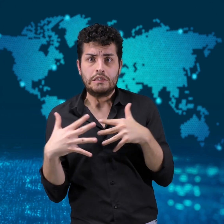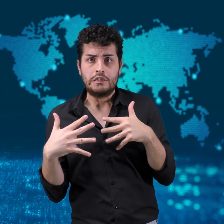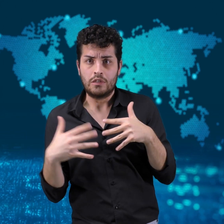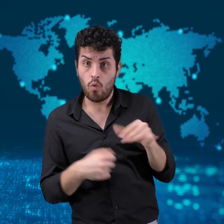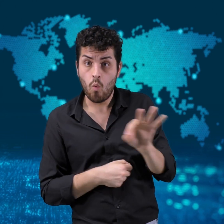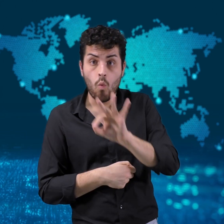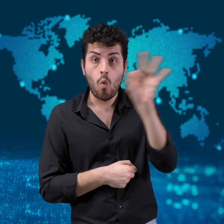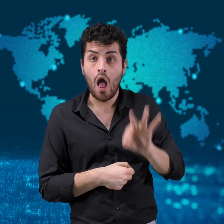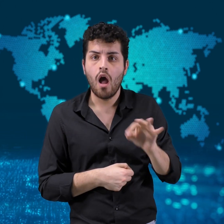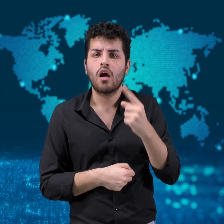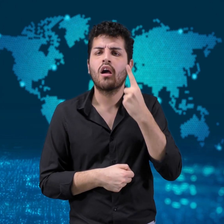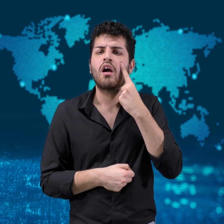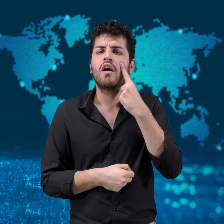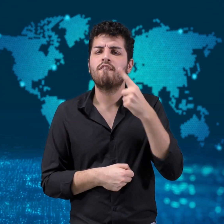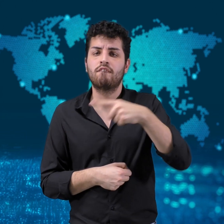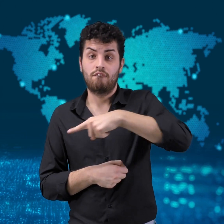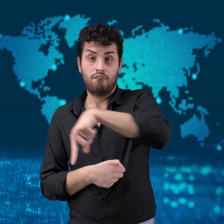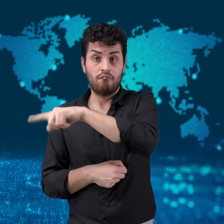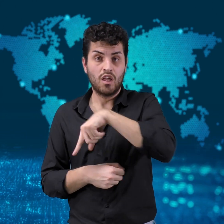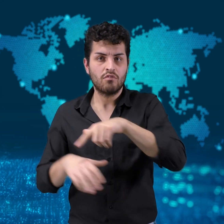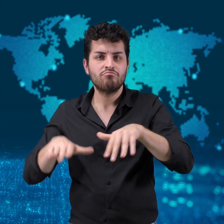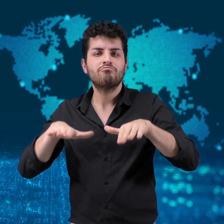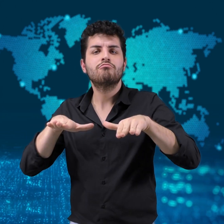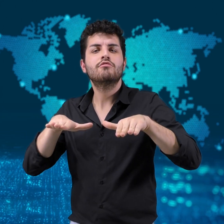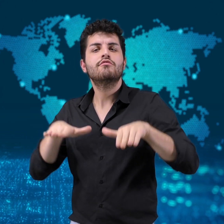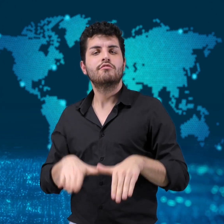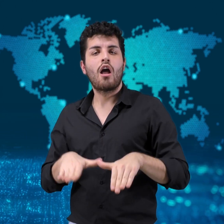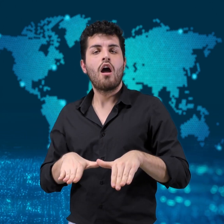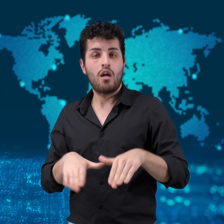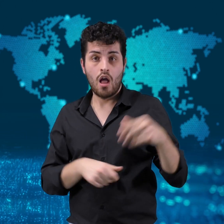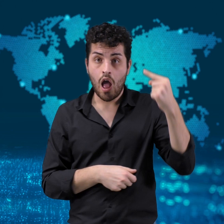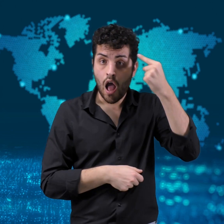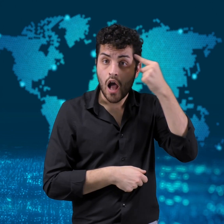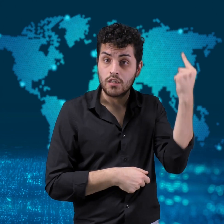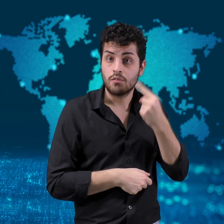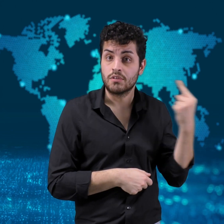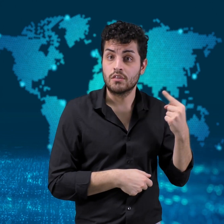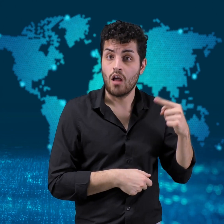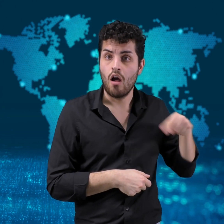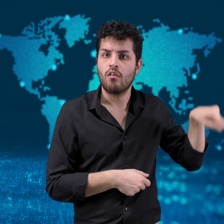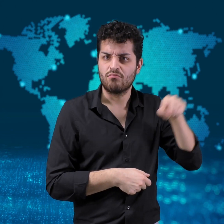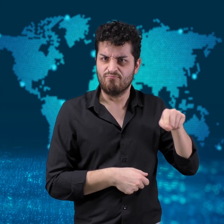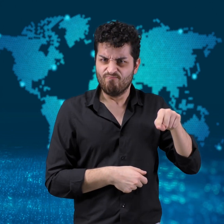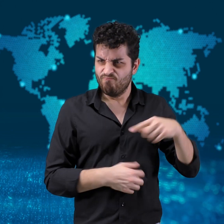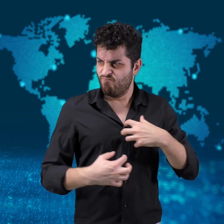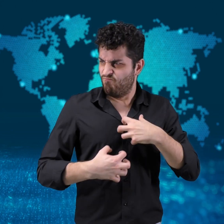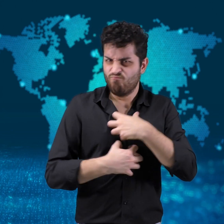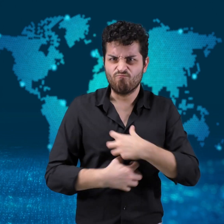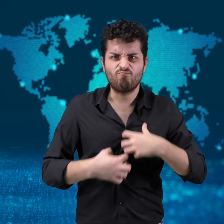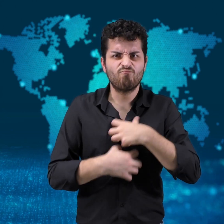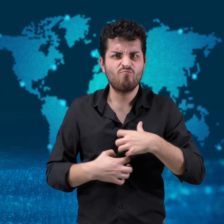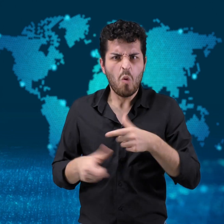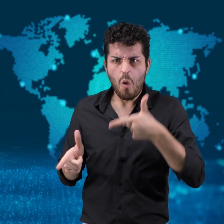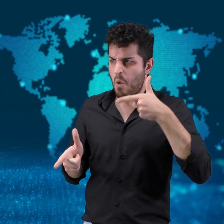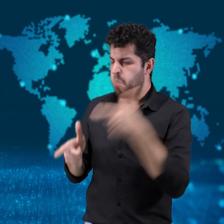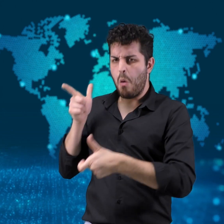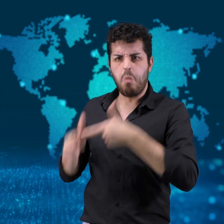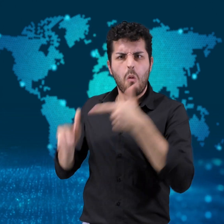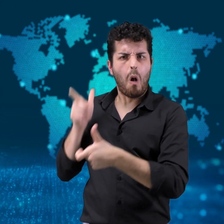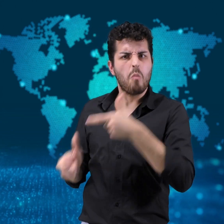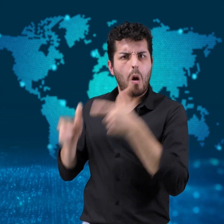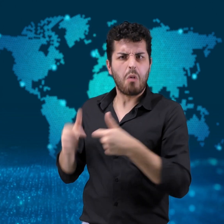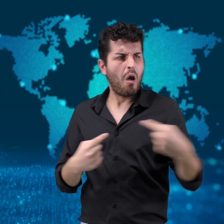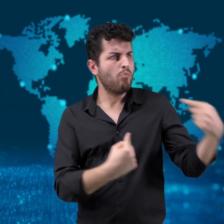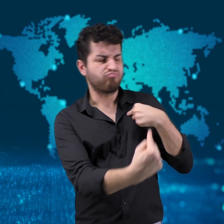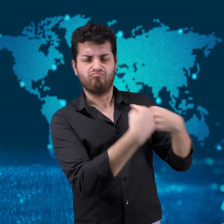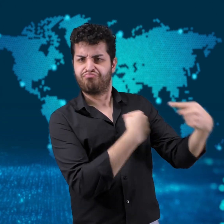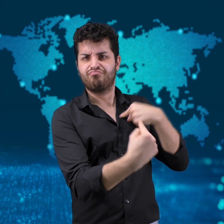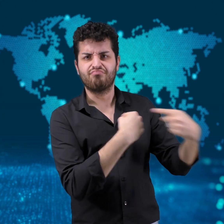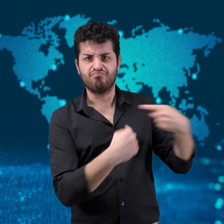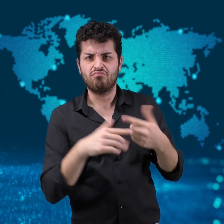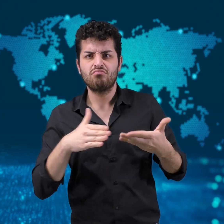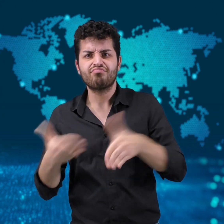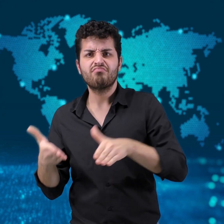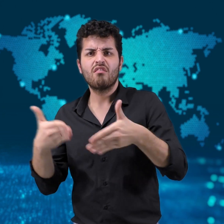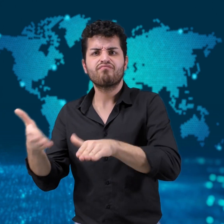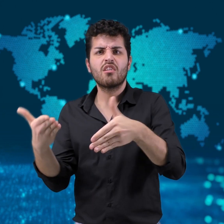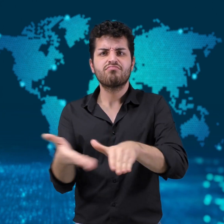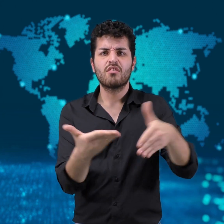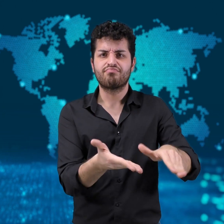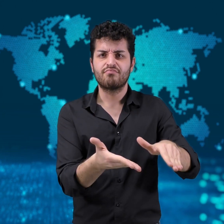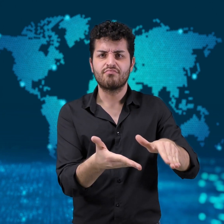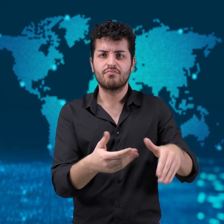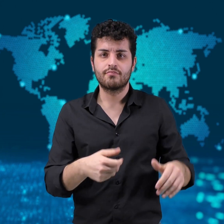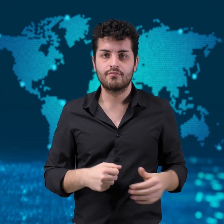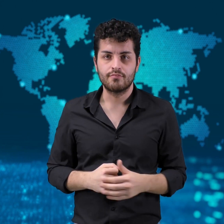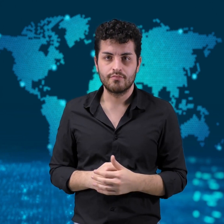be in danger as they believe that the Azeris would kill them if they stayed.